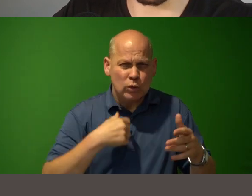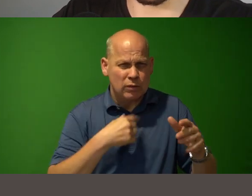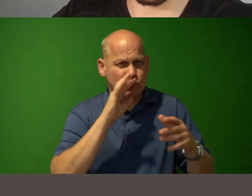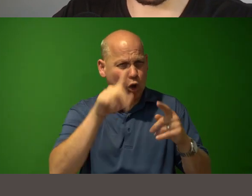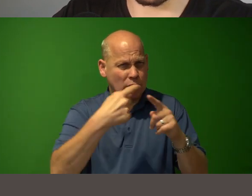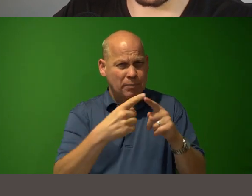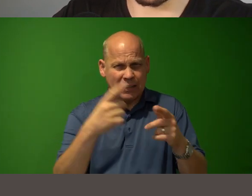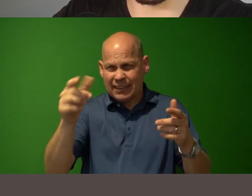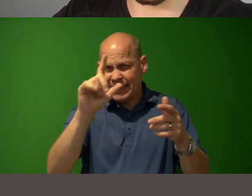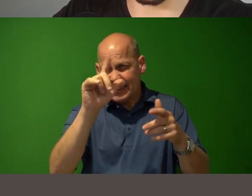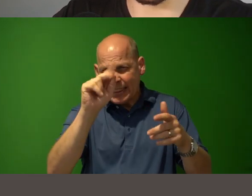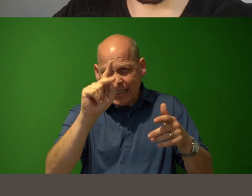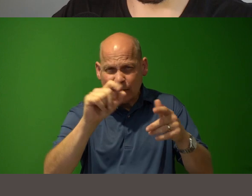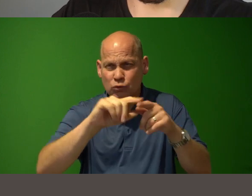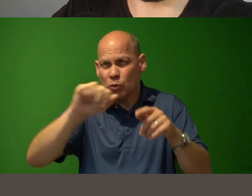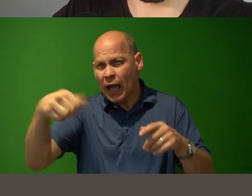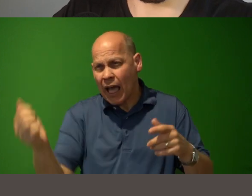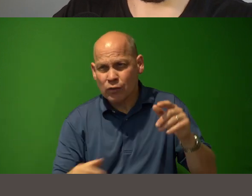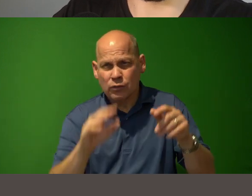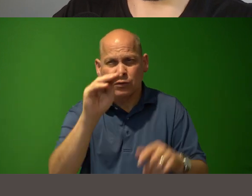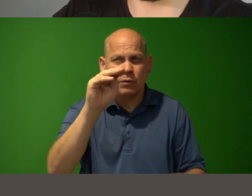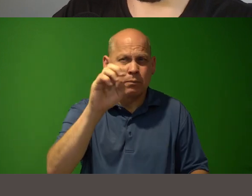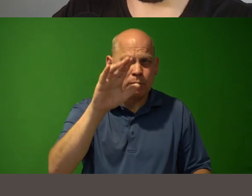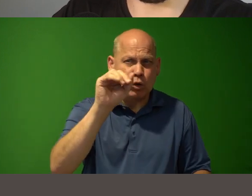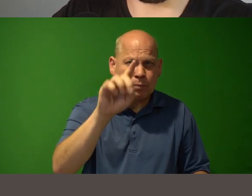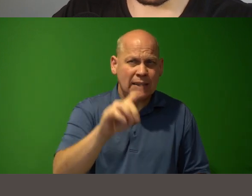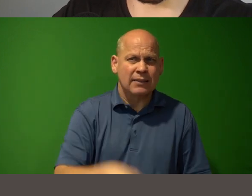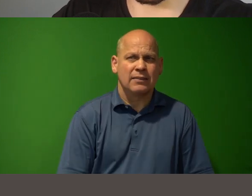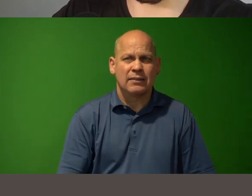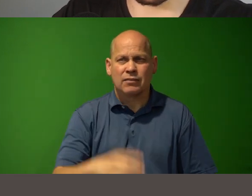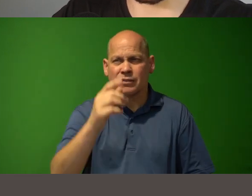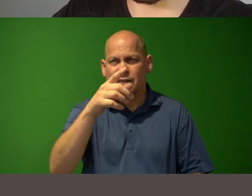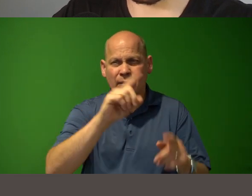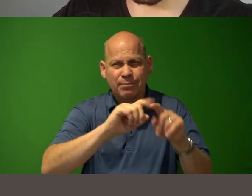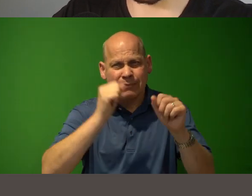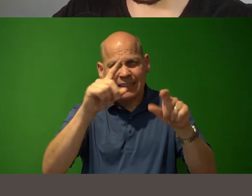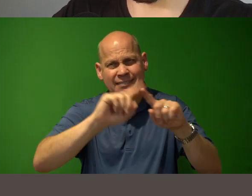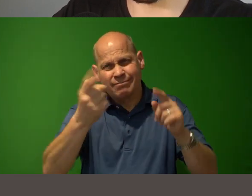and links to other tools. I mentioned mermaid, PyDoc diagrams and many others.